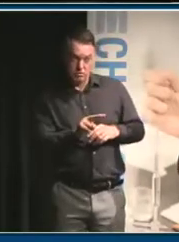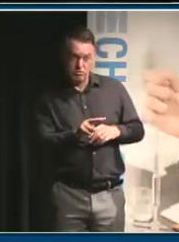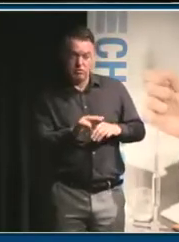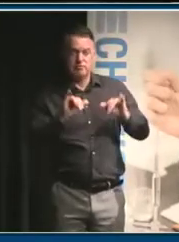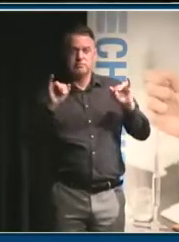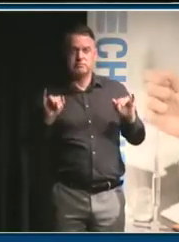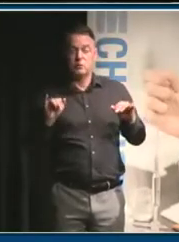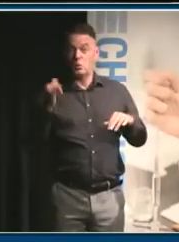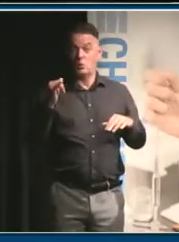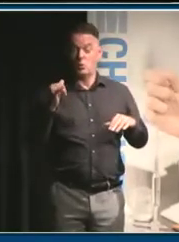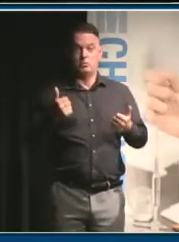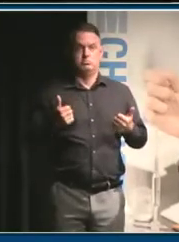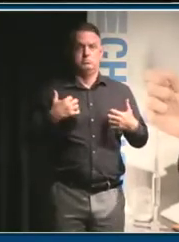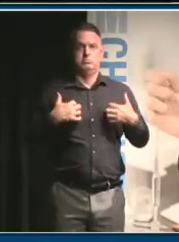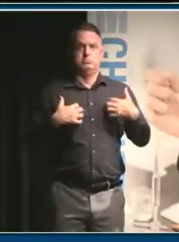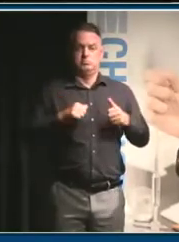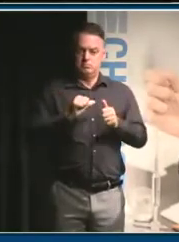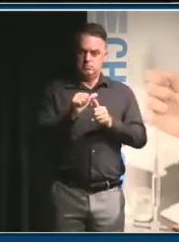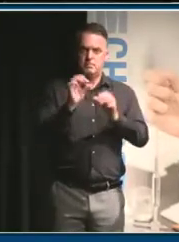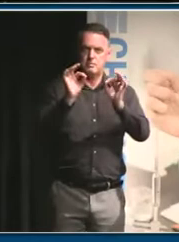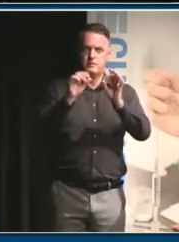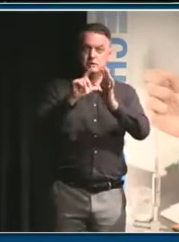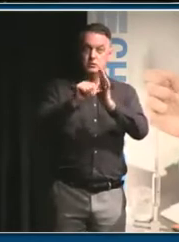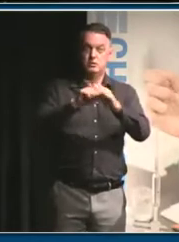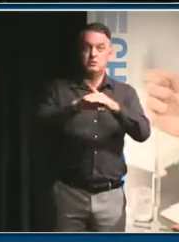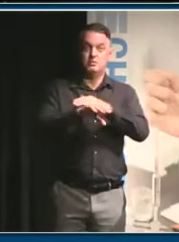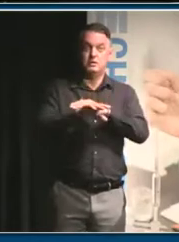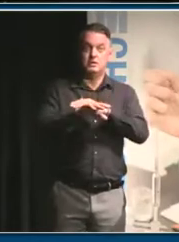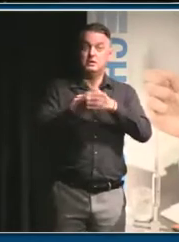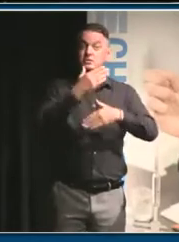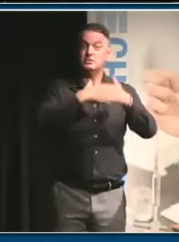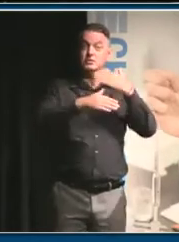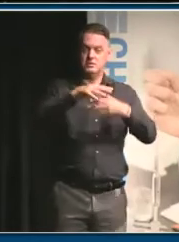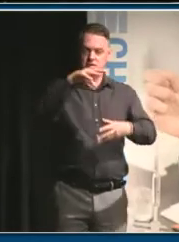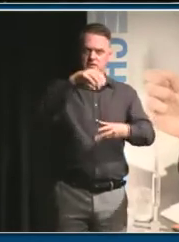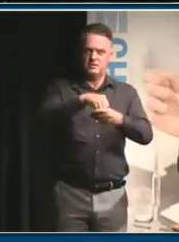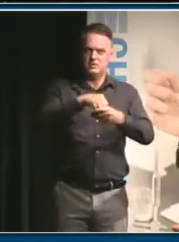better time in human history to be in the business of chemical enterprises. That all the fascinating